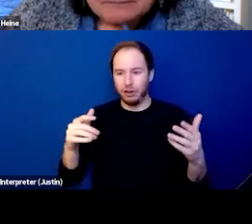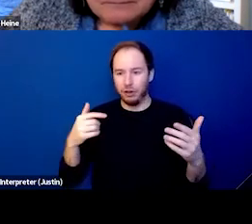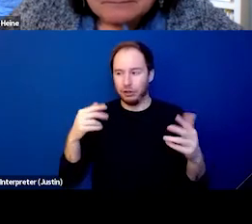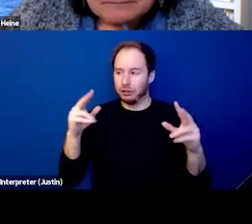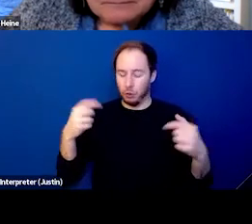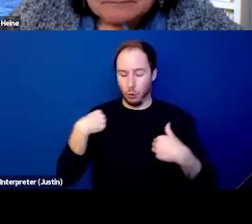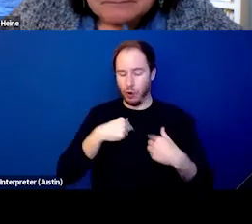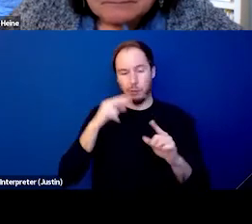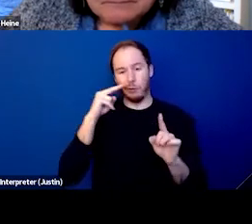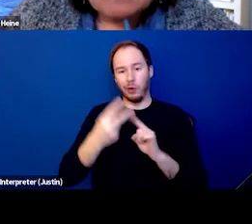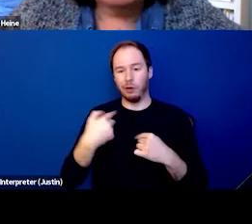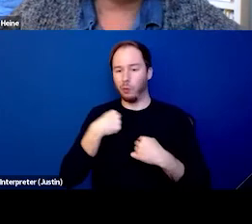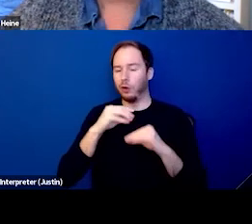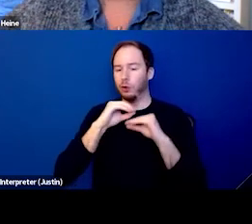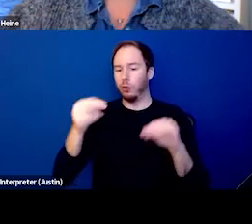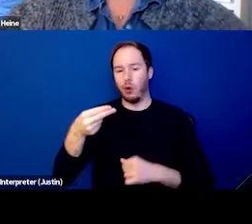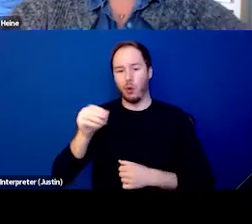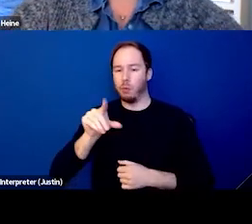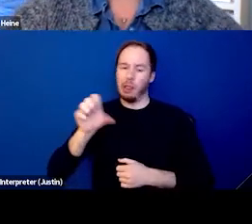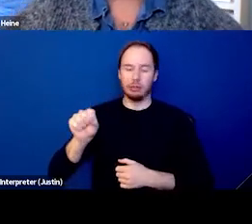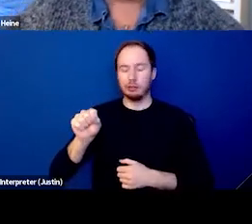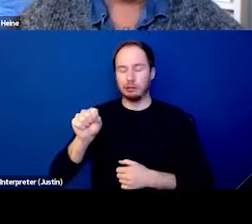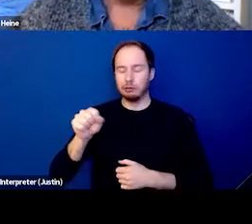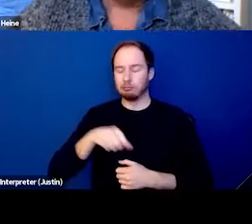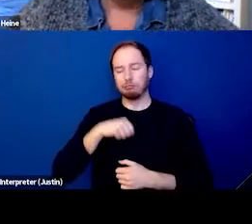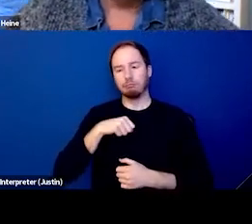I think you really need to frame it in the difference